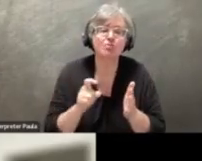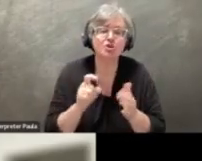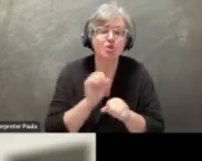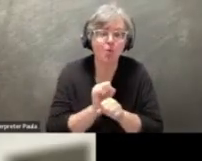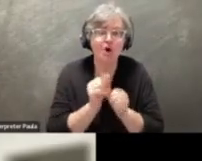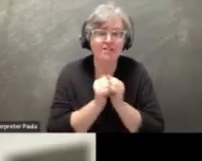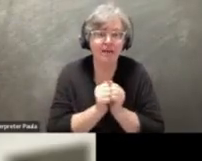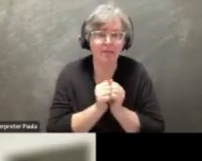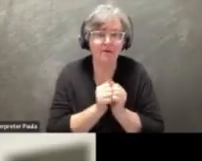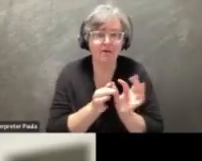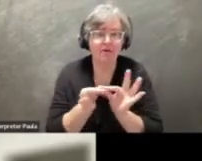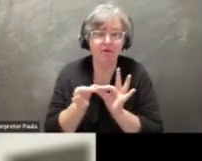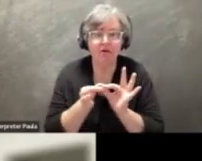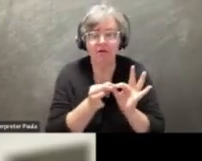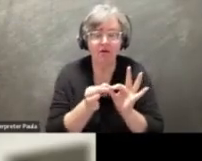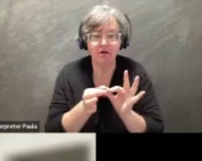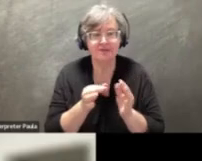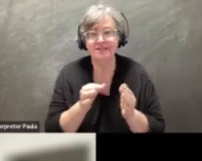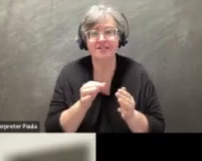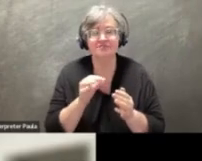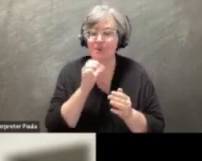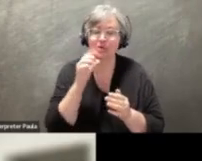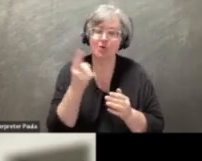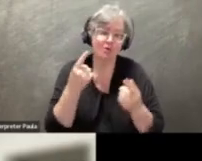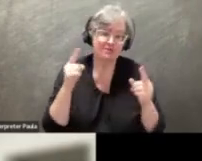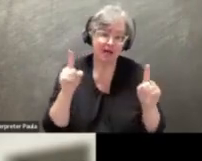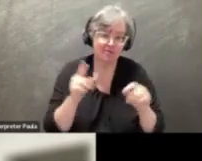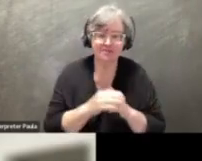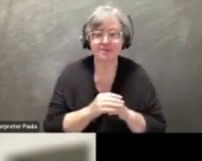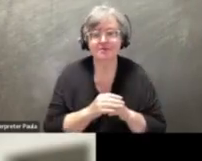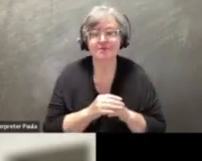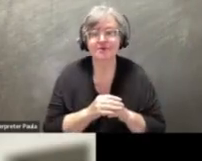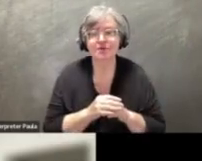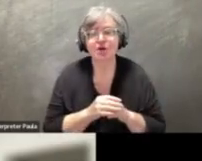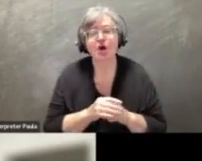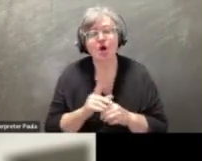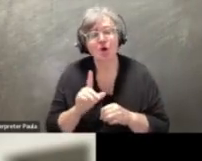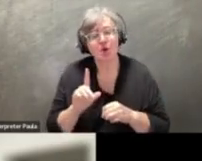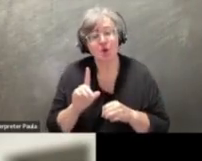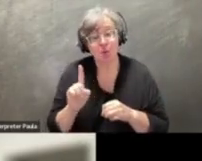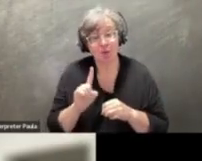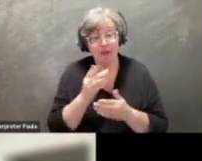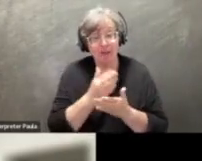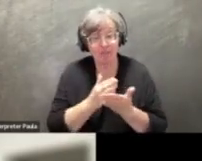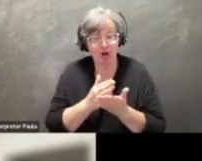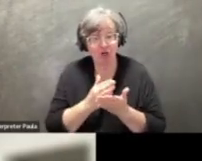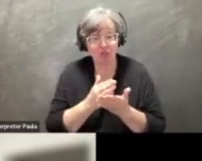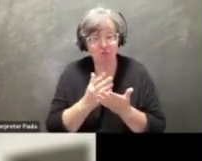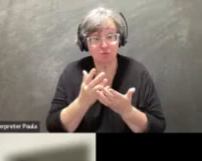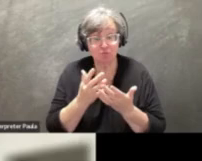together. I don't know if we always accomplish that, because what we find is where the parts work together. Well, the system's effective and efficient